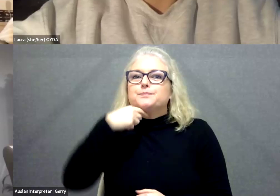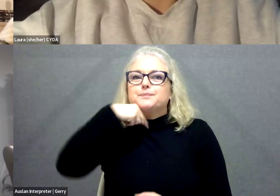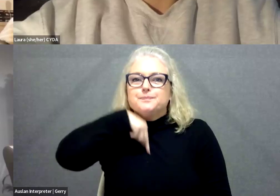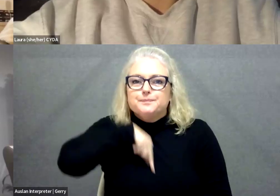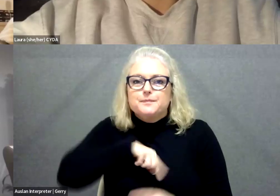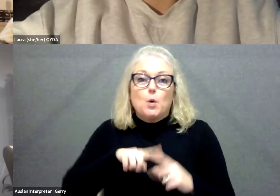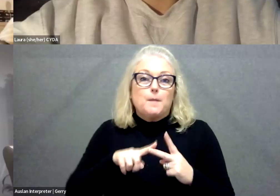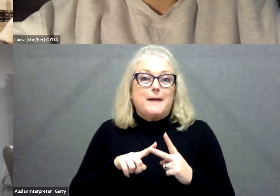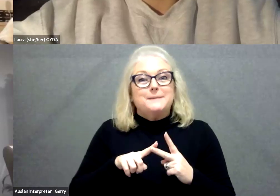Awesome. Okay, everyone, welcome back from the break. I hope you had a nice drink